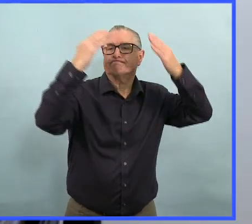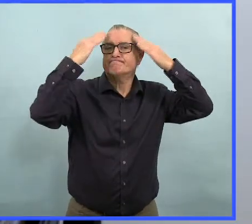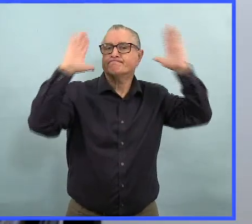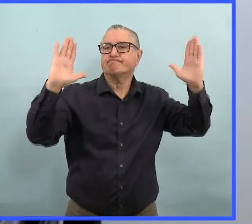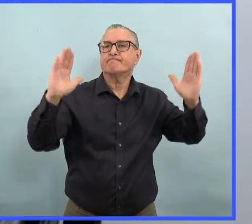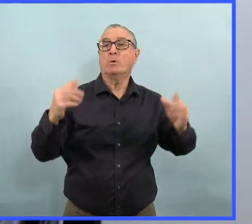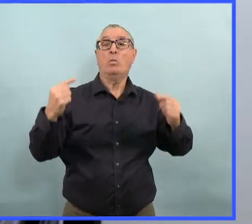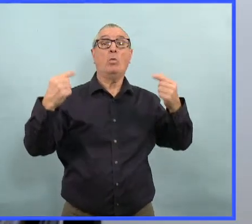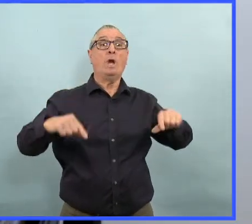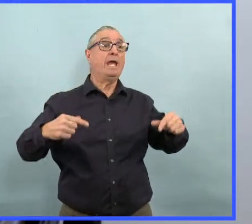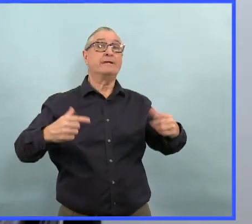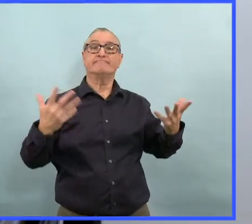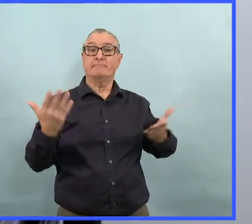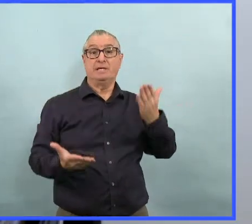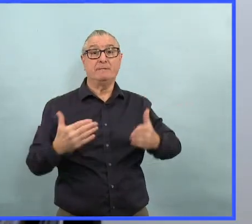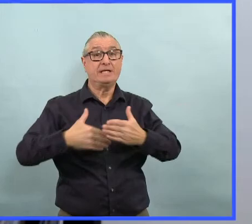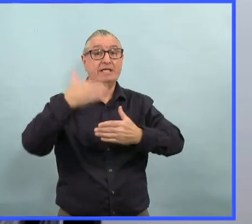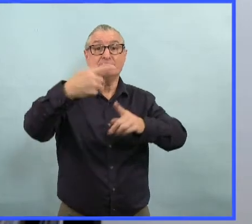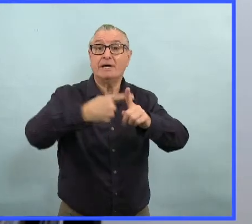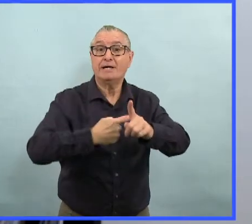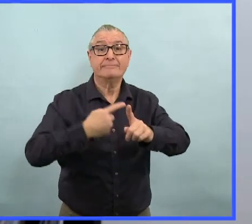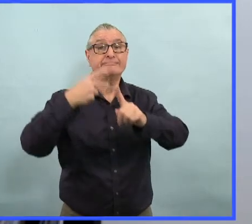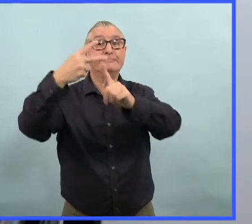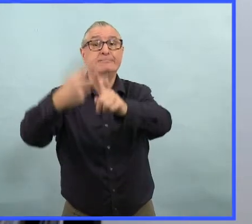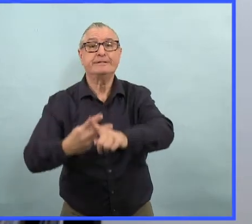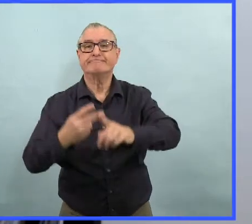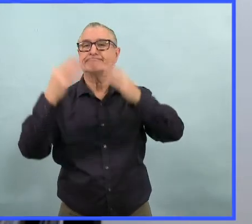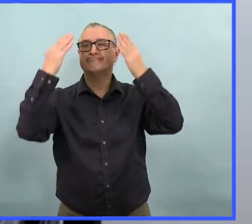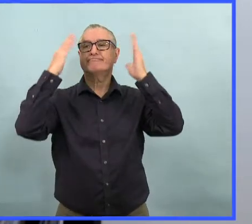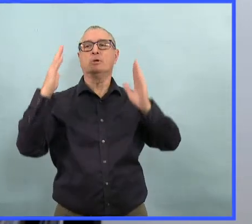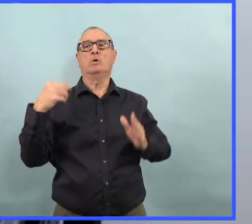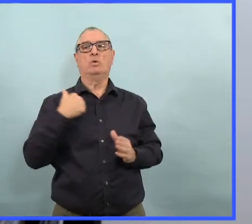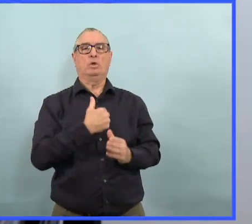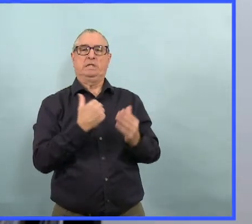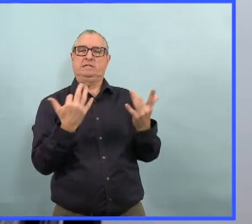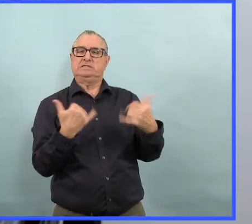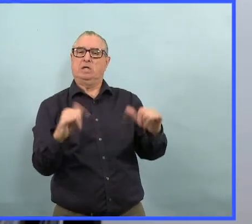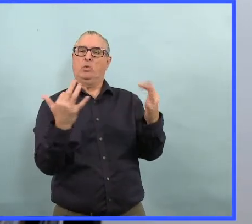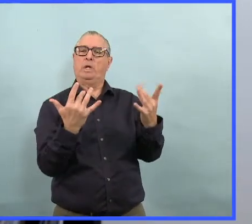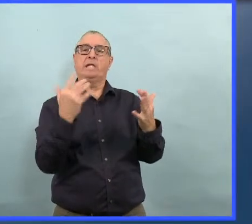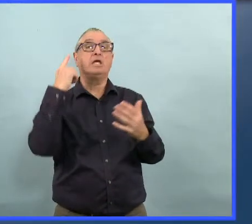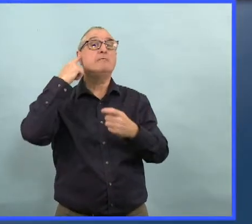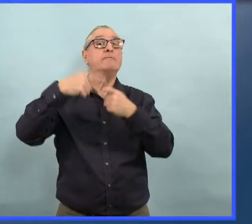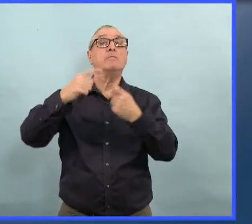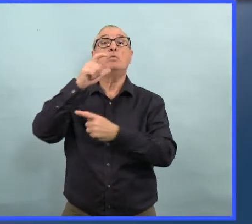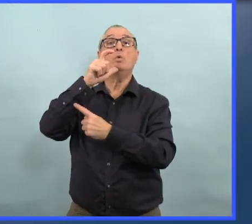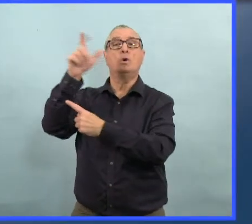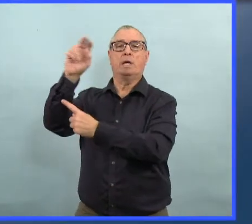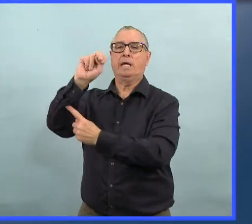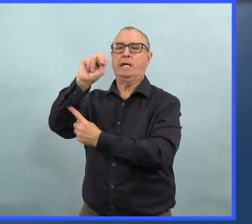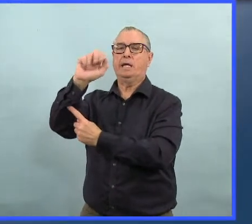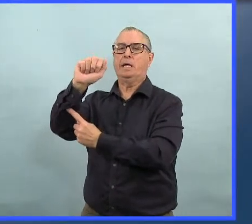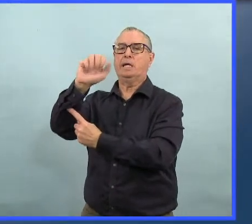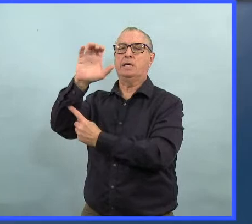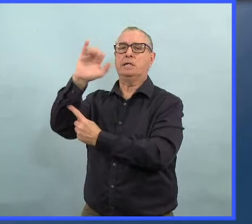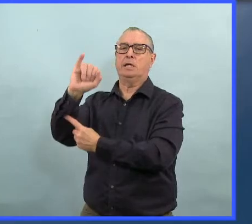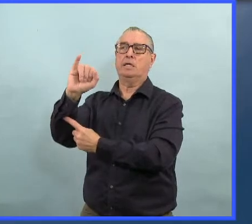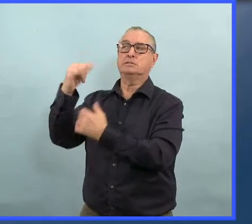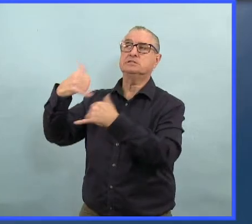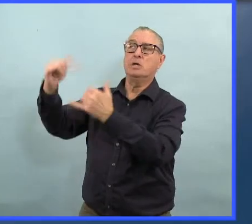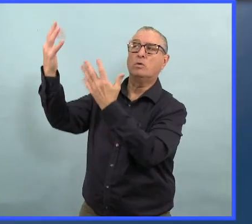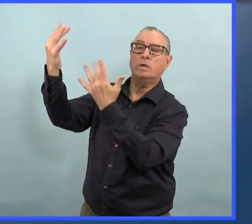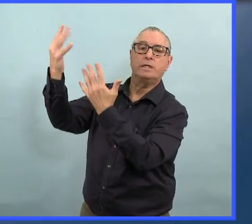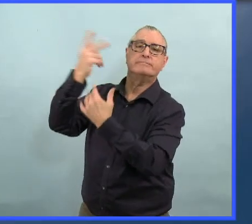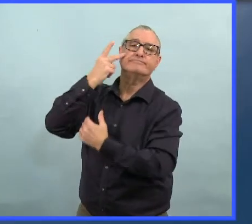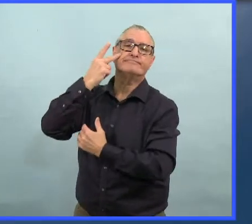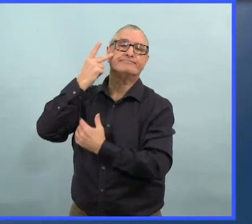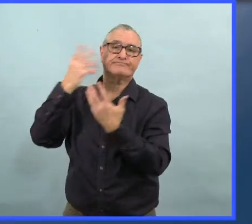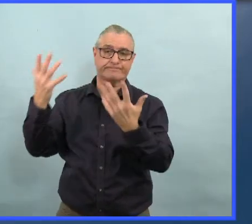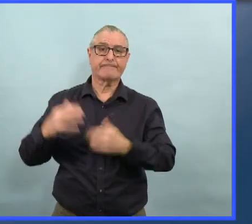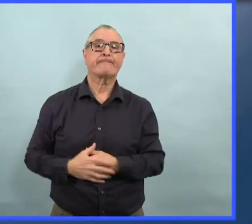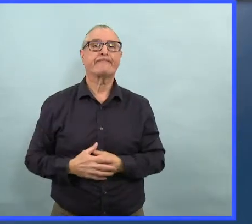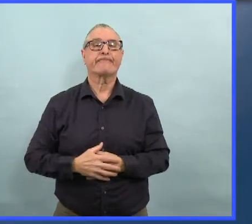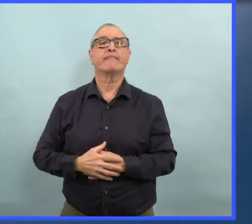nasty but i am told that they are reviewing it in january thank you from cbc manitoba ian